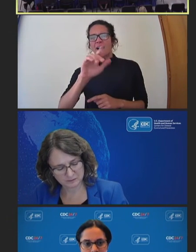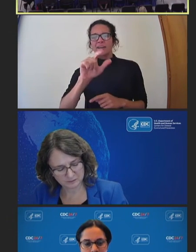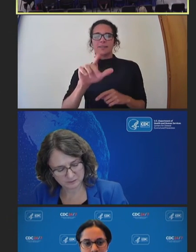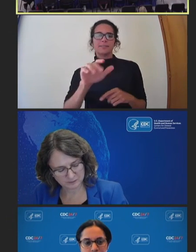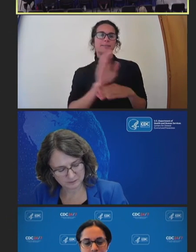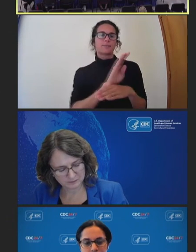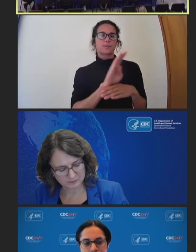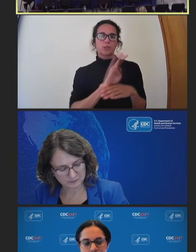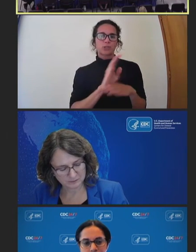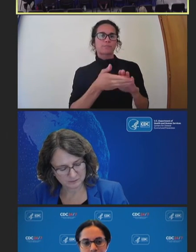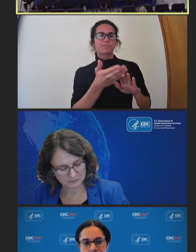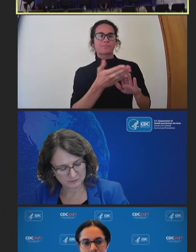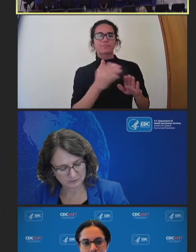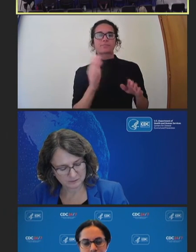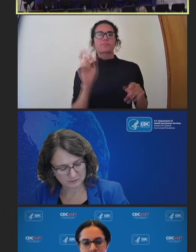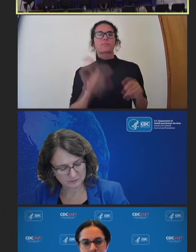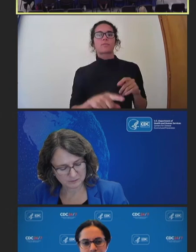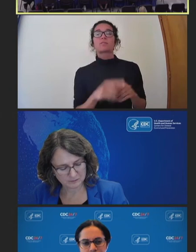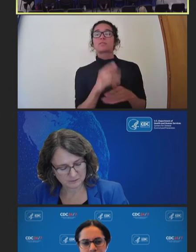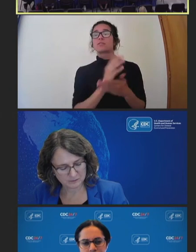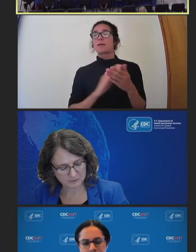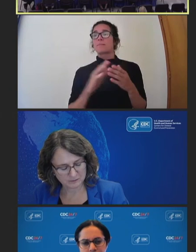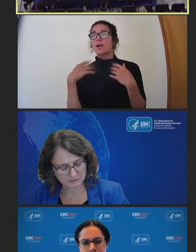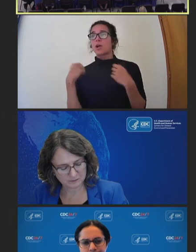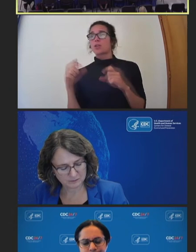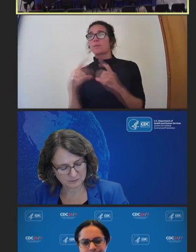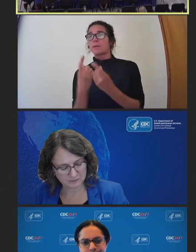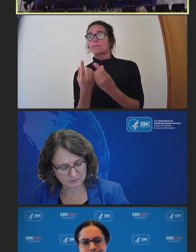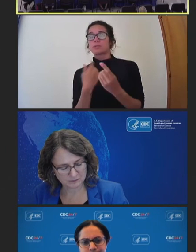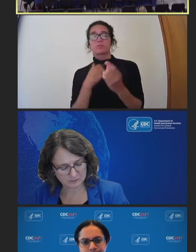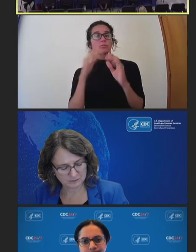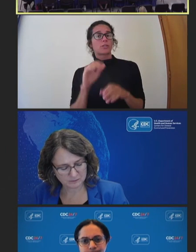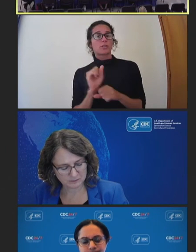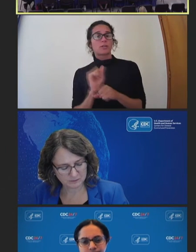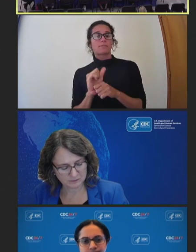collaborating with community providers not just -- because there's a stigma of